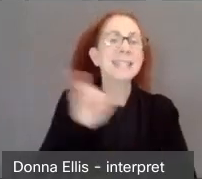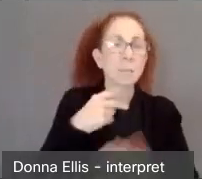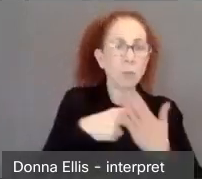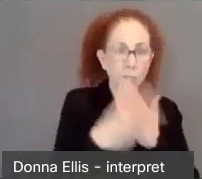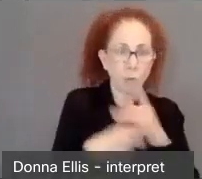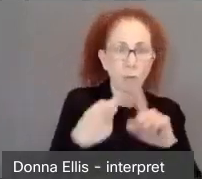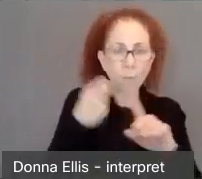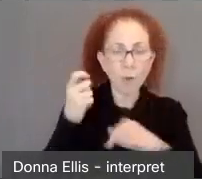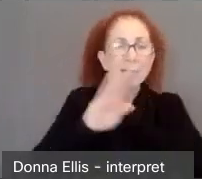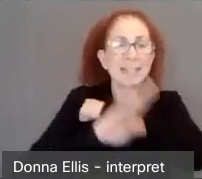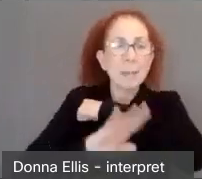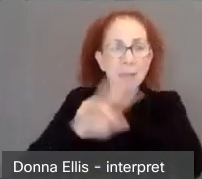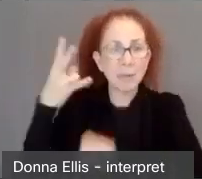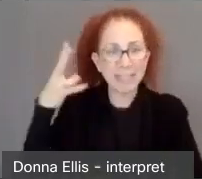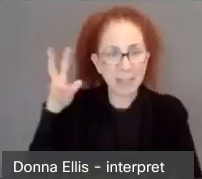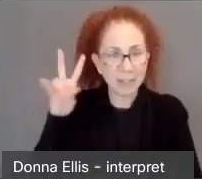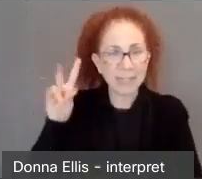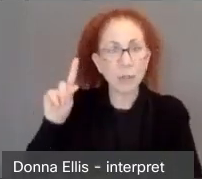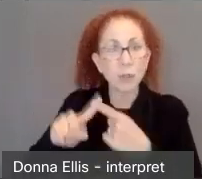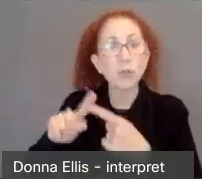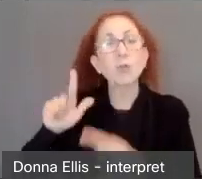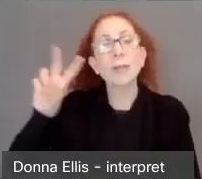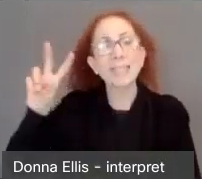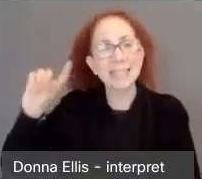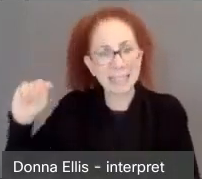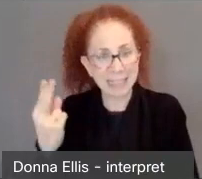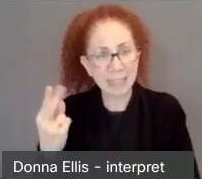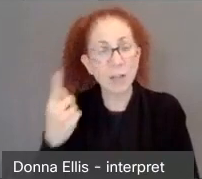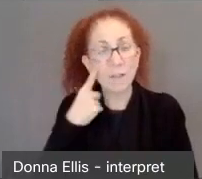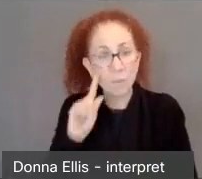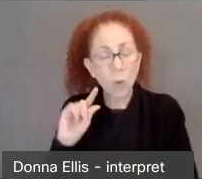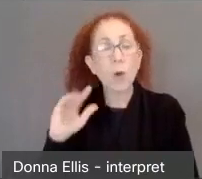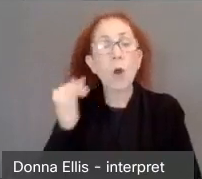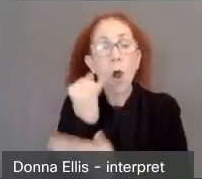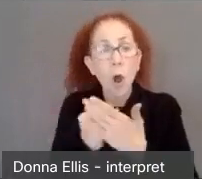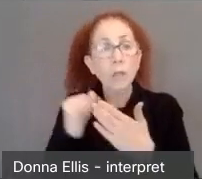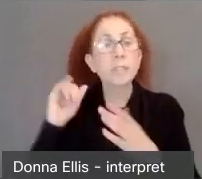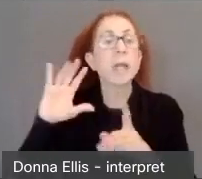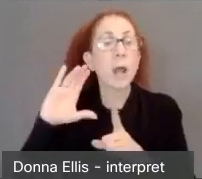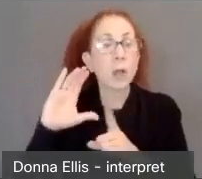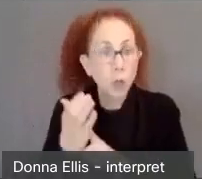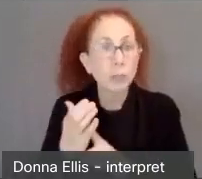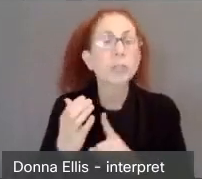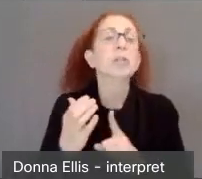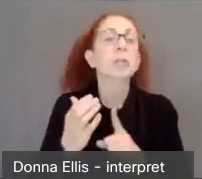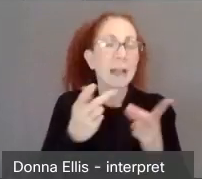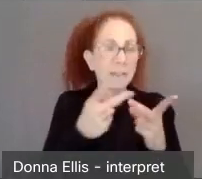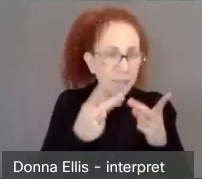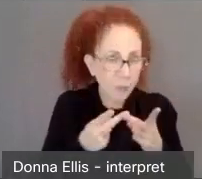September 17th through the 26th for arts and culture venues and attractions that represent